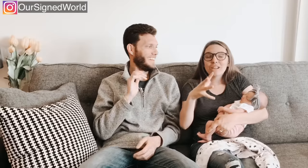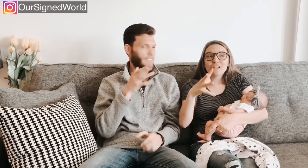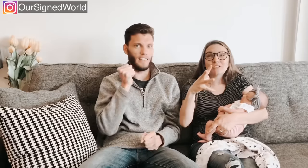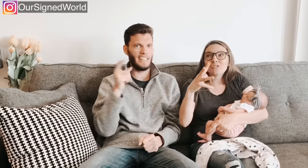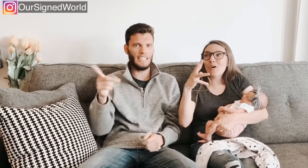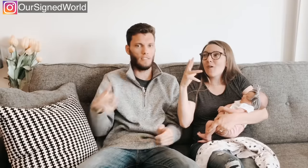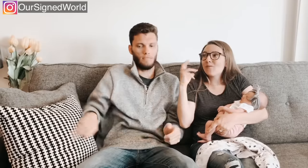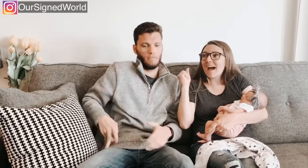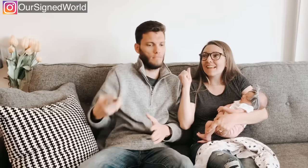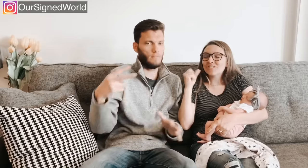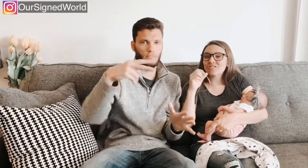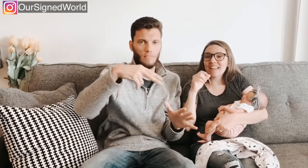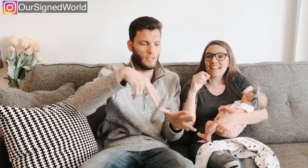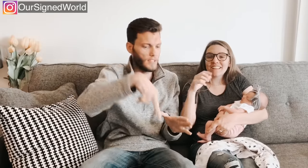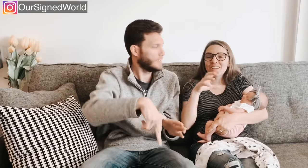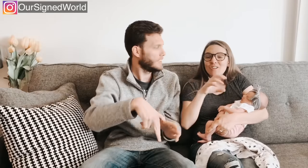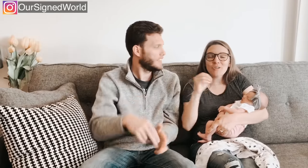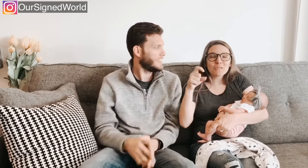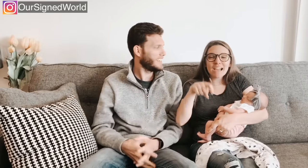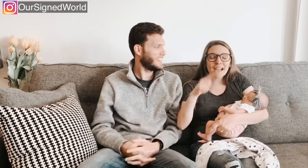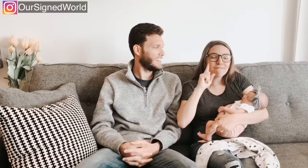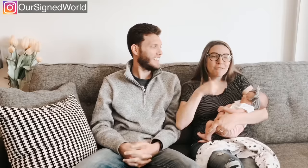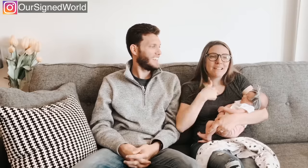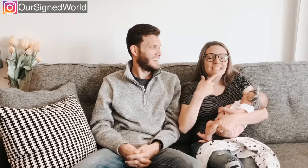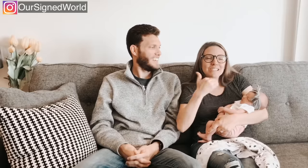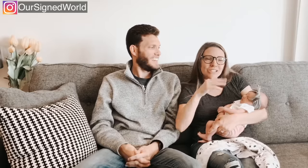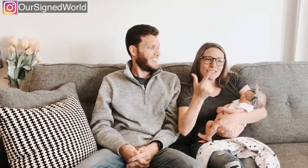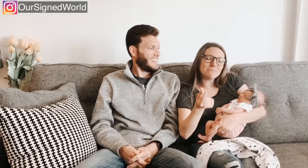Everything is happening so fast! There's like no time for me and say excuse me